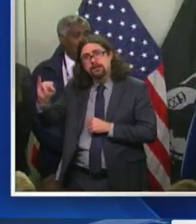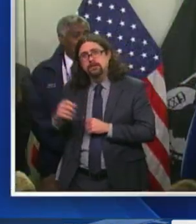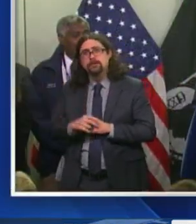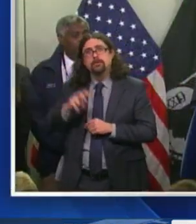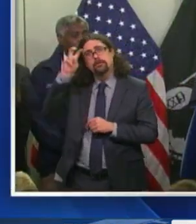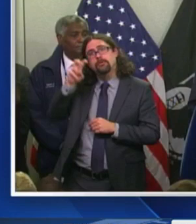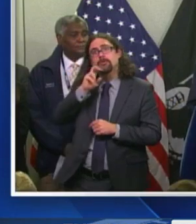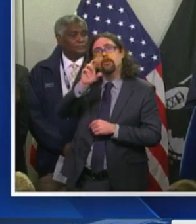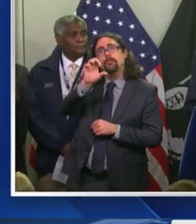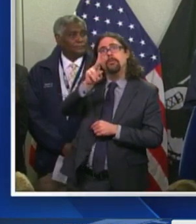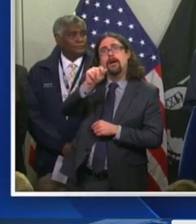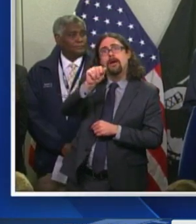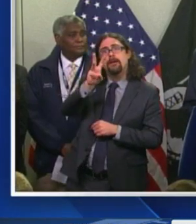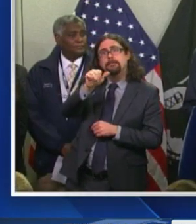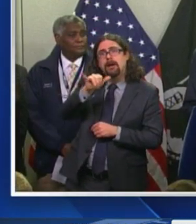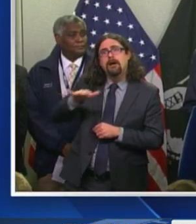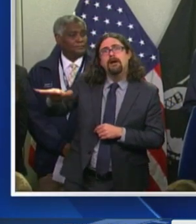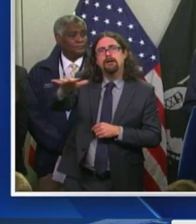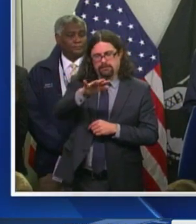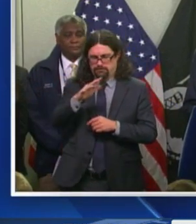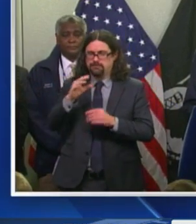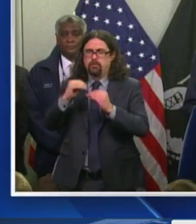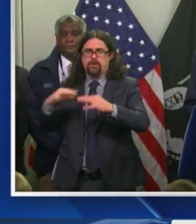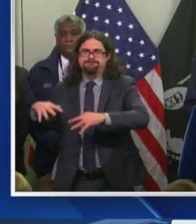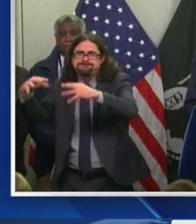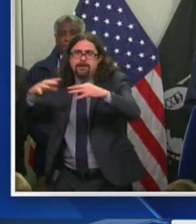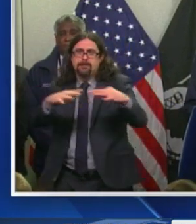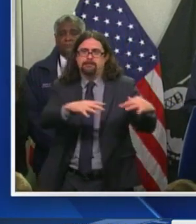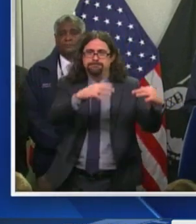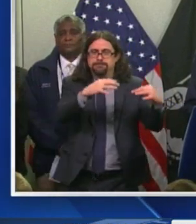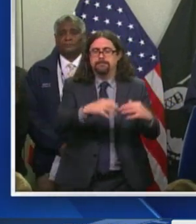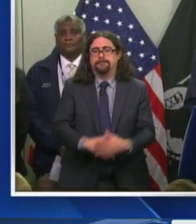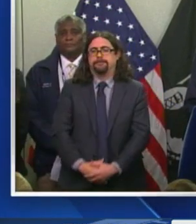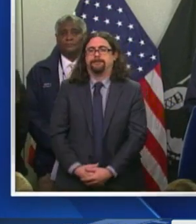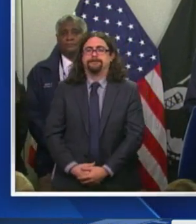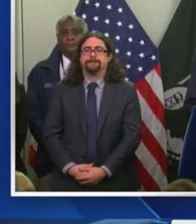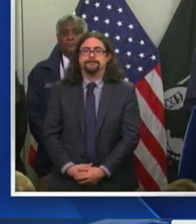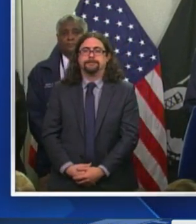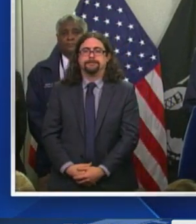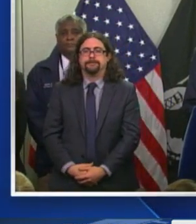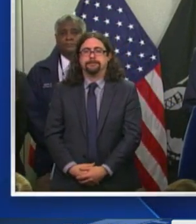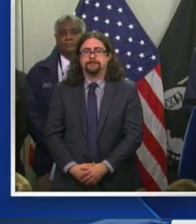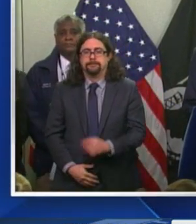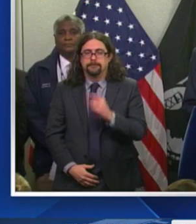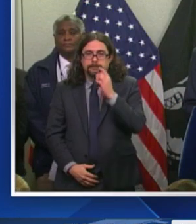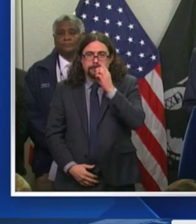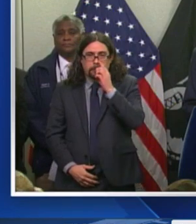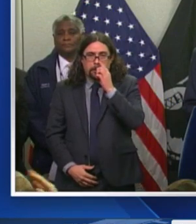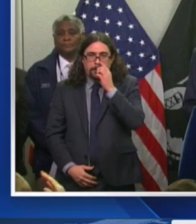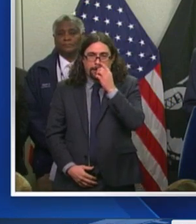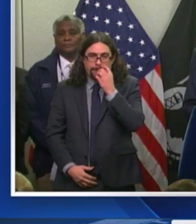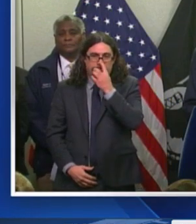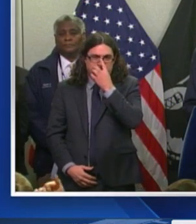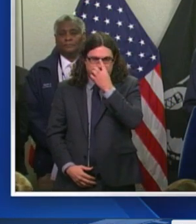STRENGTHENED KEY LOCATIONS IN CONEY ISLAND, IN THE ROCKAWAYS, AND IN STATEN ISLAND.